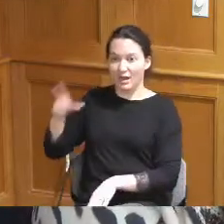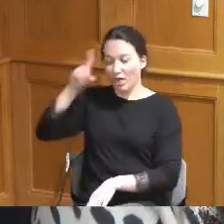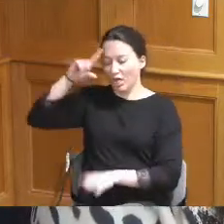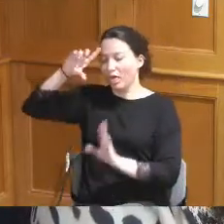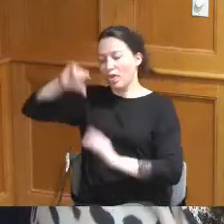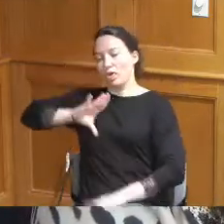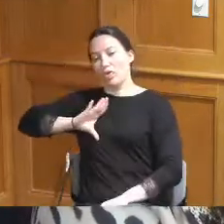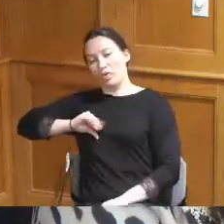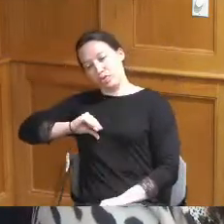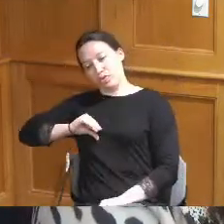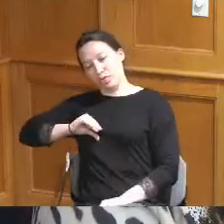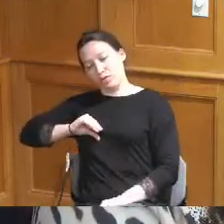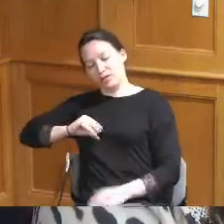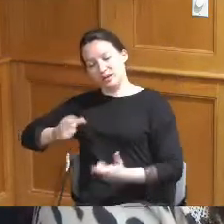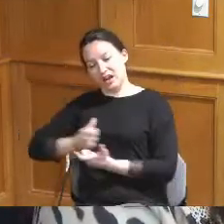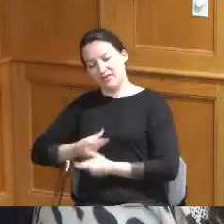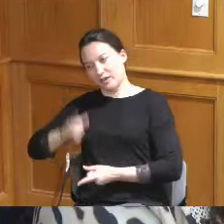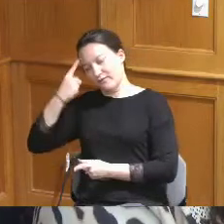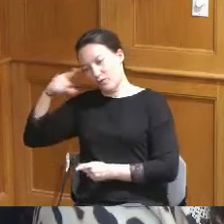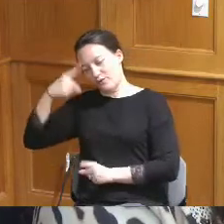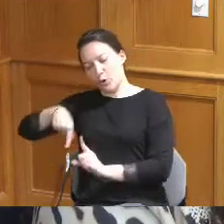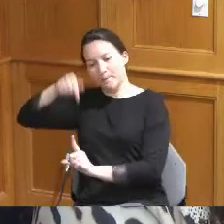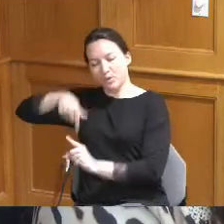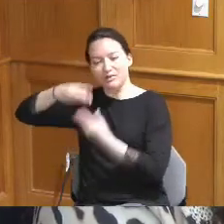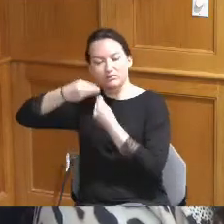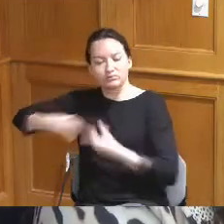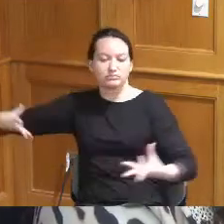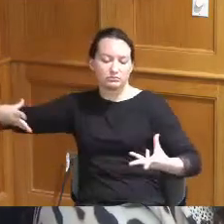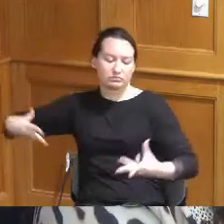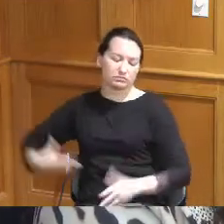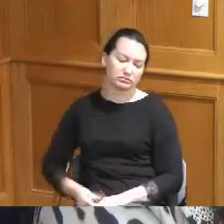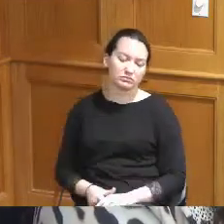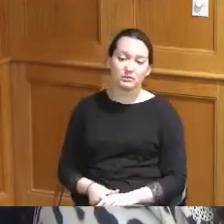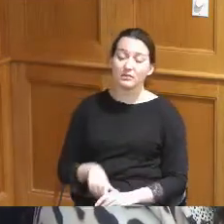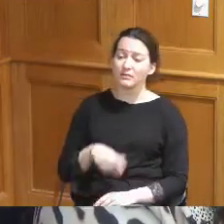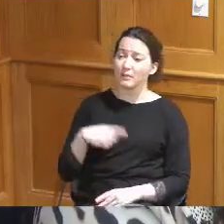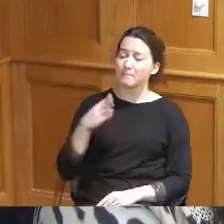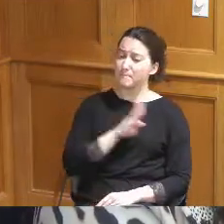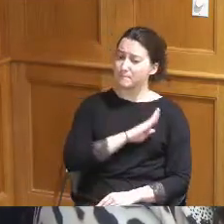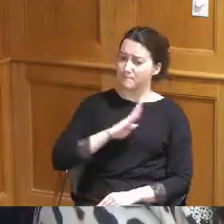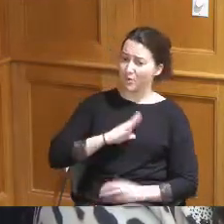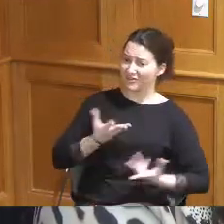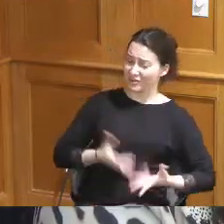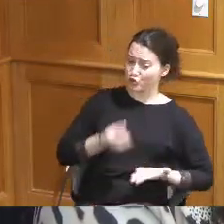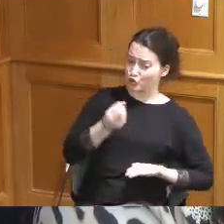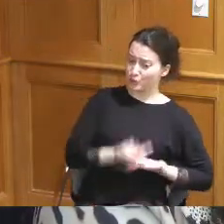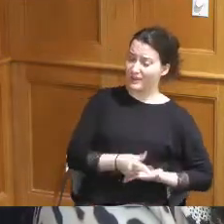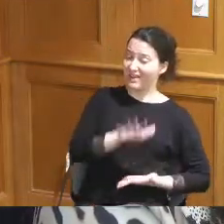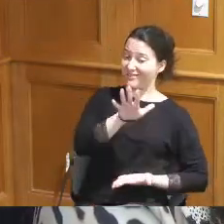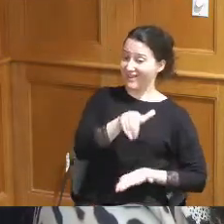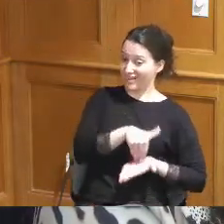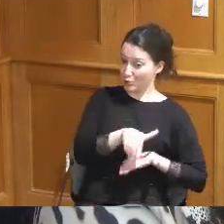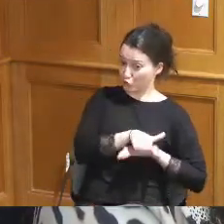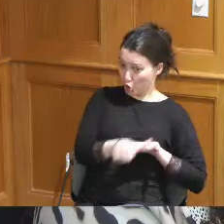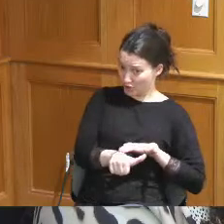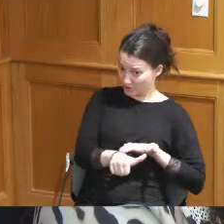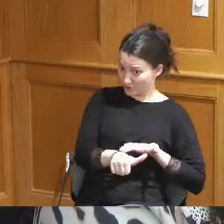that this is all in vain and so we decided the Board approved five thousand dollars for groups